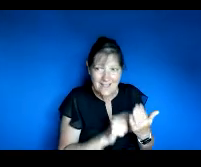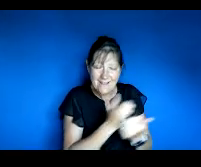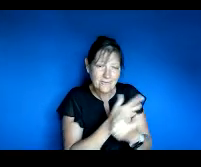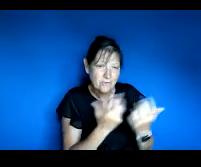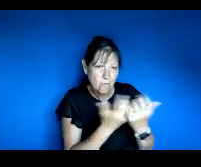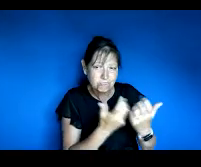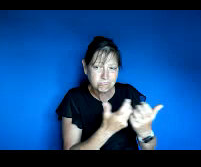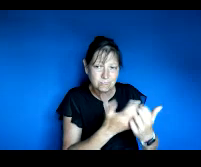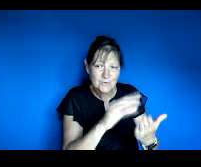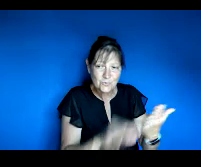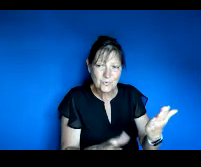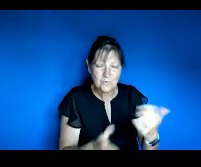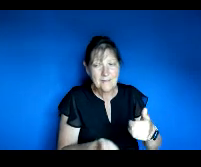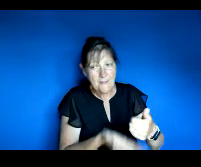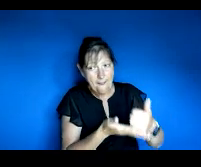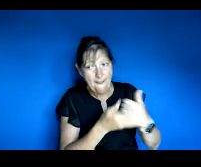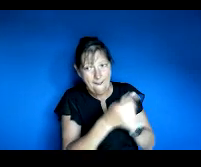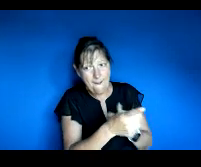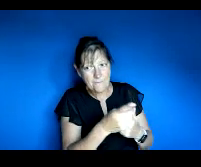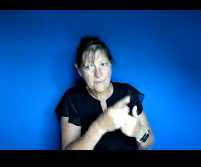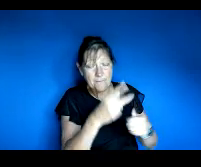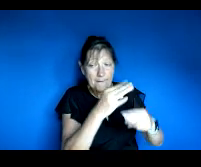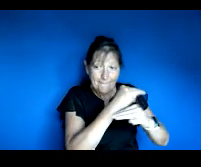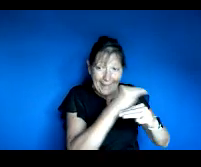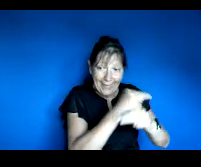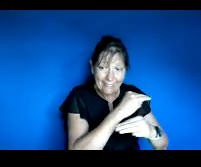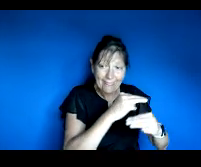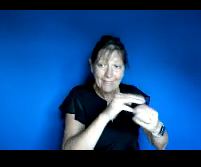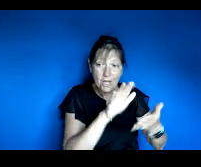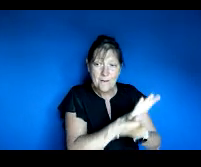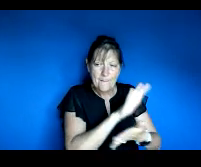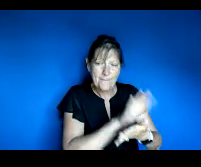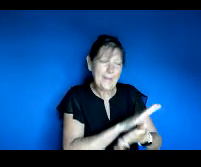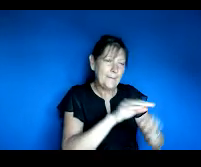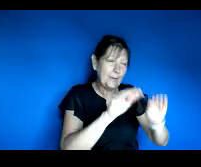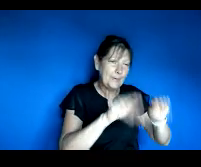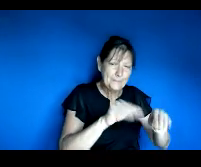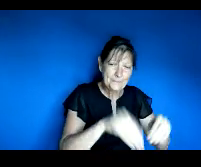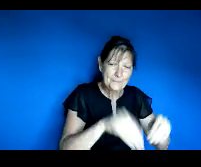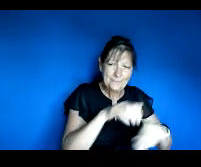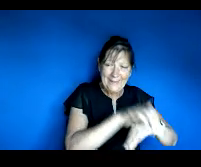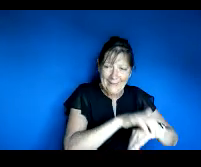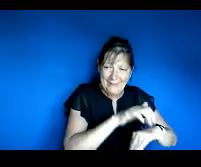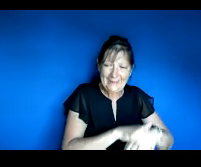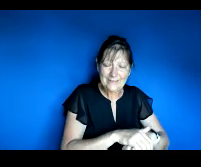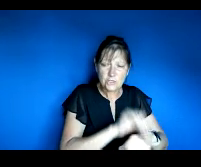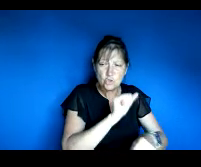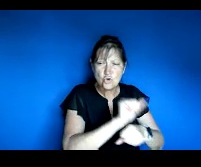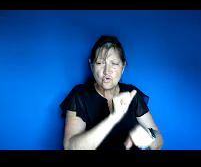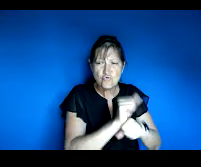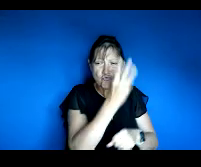in a way that allowed them to do the math, write the papers, engage at the, you know, in the workplace, whatever that might be,